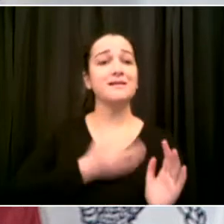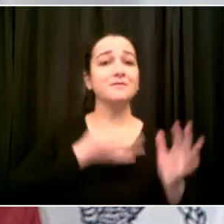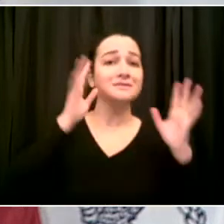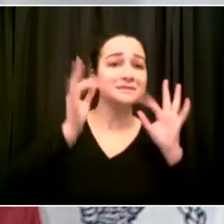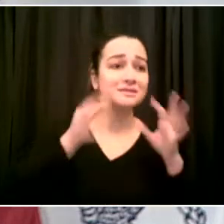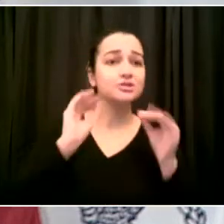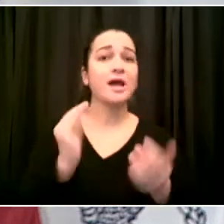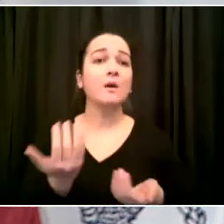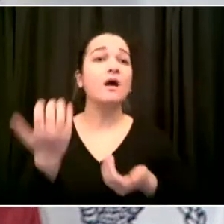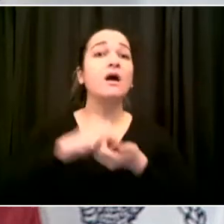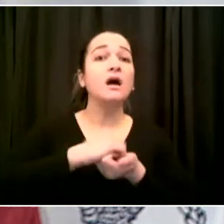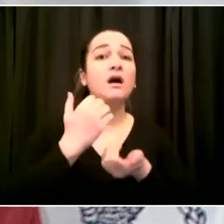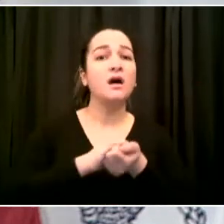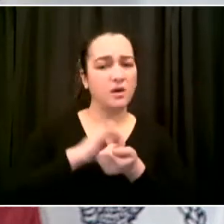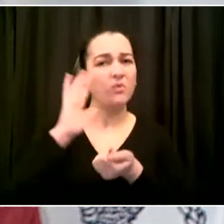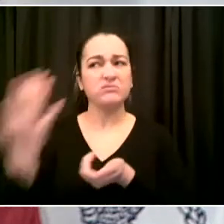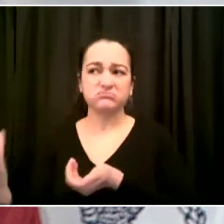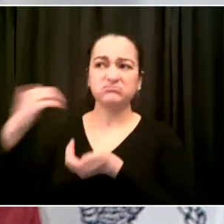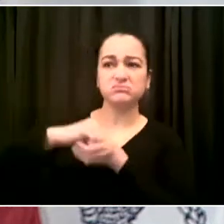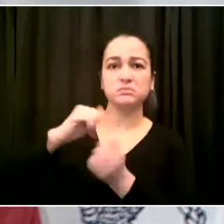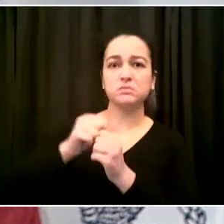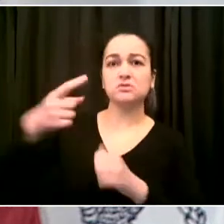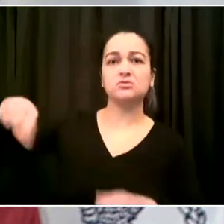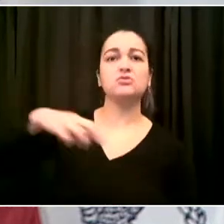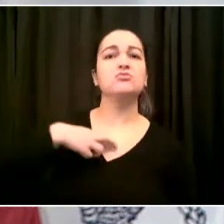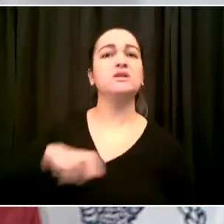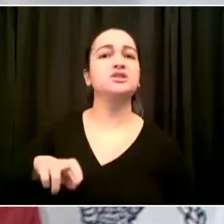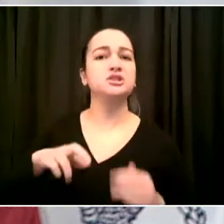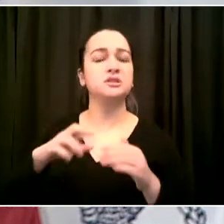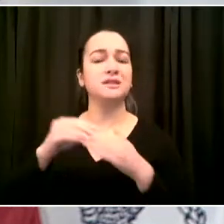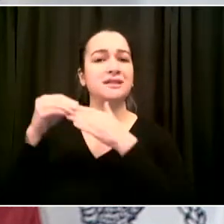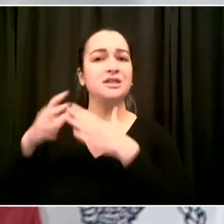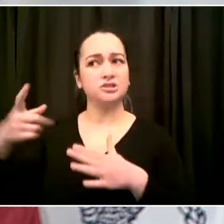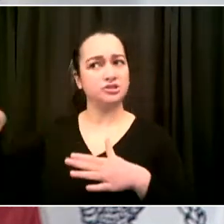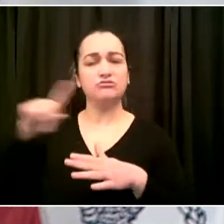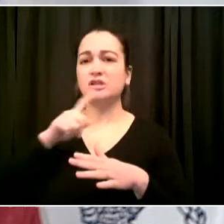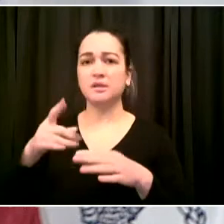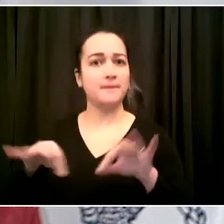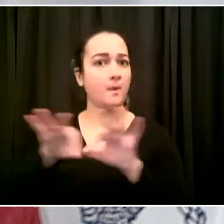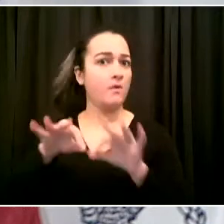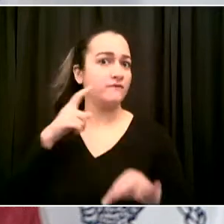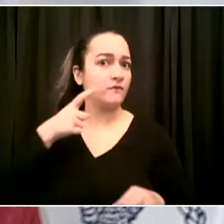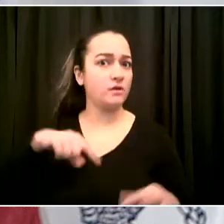AND MORE INTO THIS PROCESS AS WE GGO FORWARD. AND I WANT EVERYONE TO KNOW